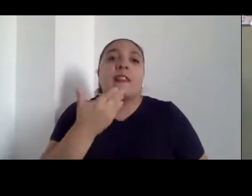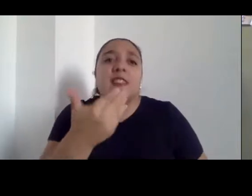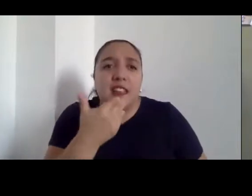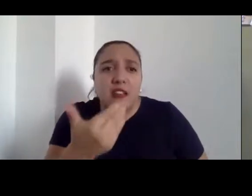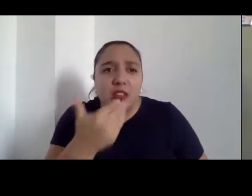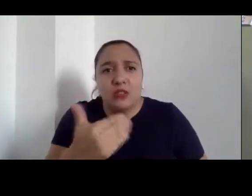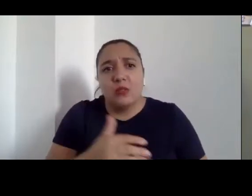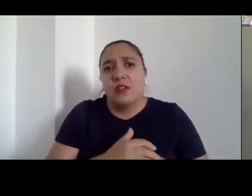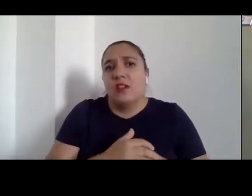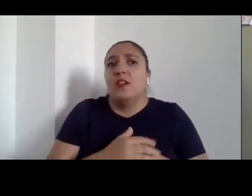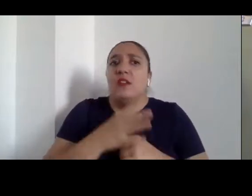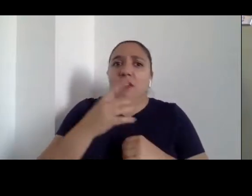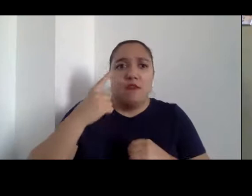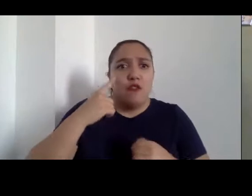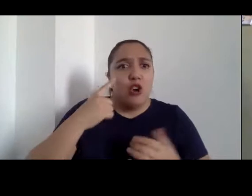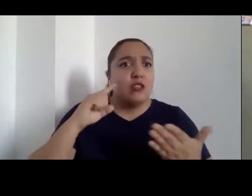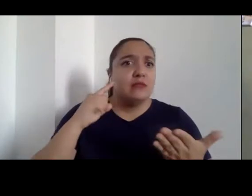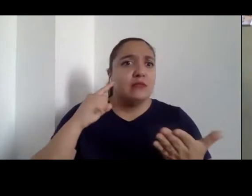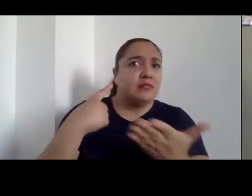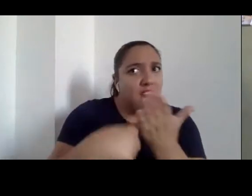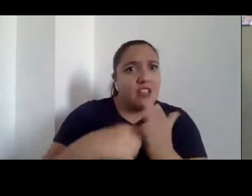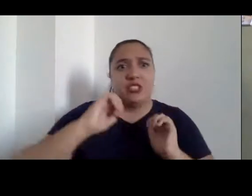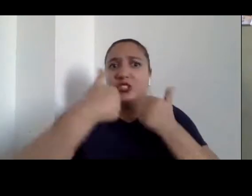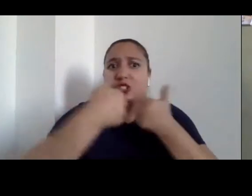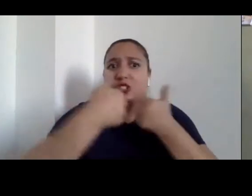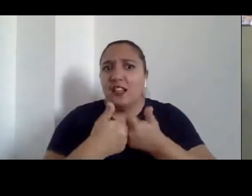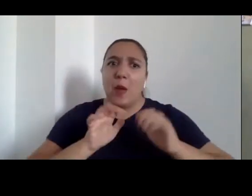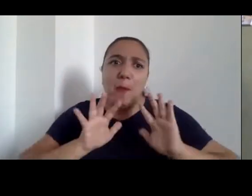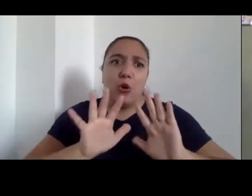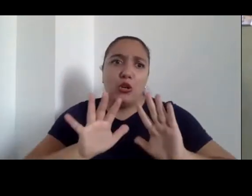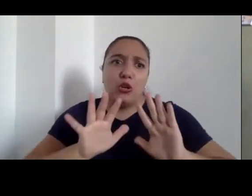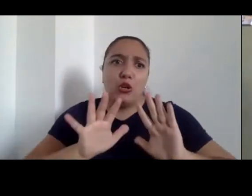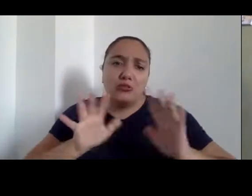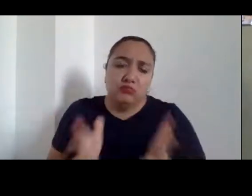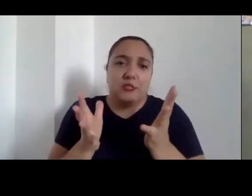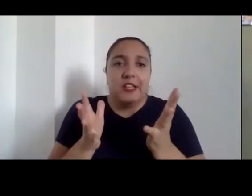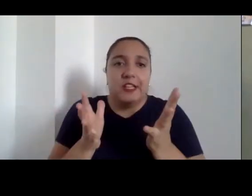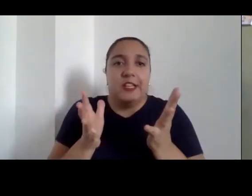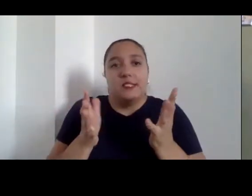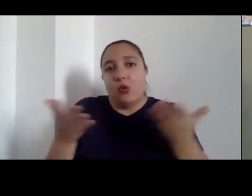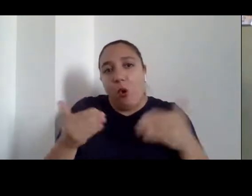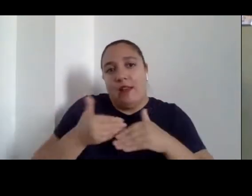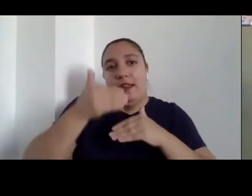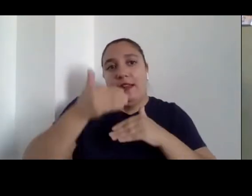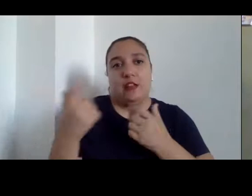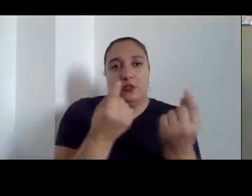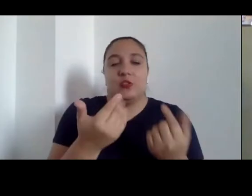each other and push each other into what our next steps will be. Have a good evening,